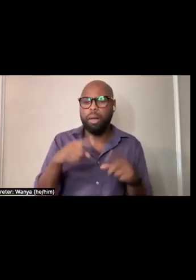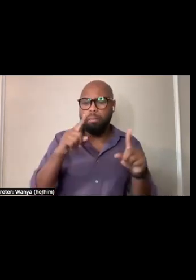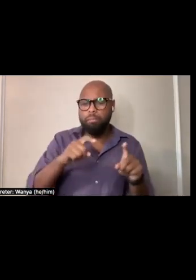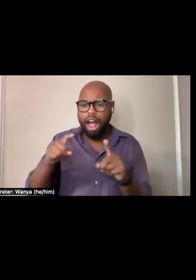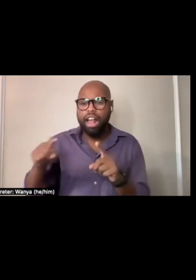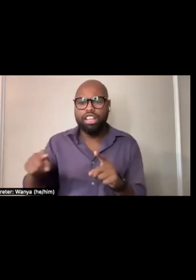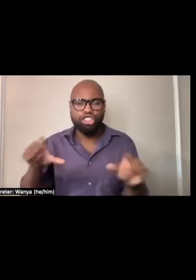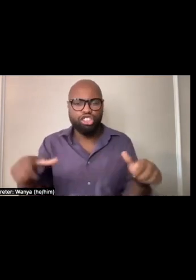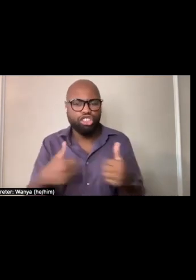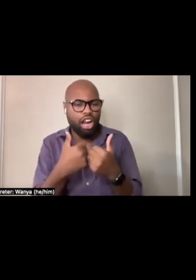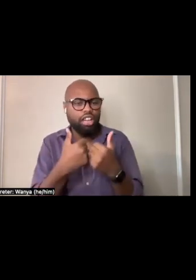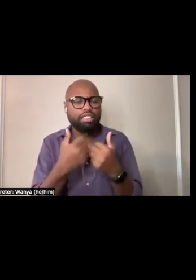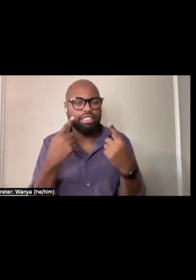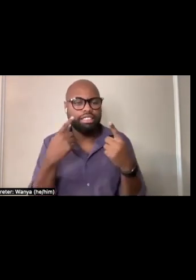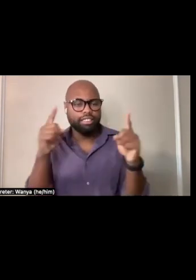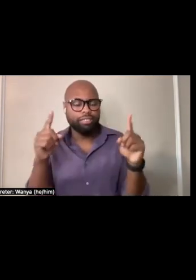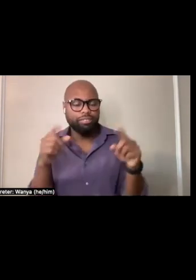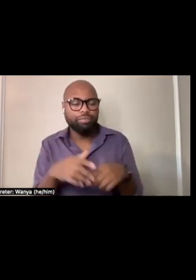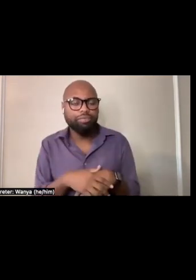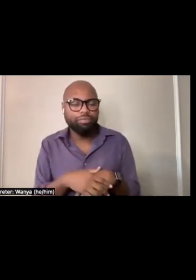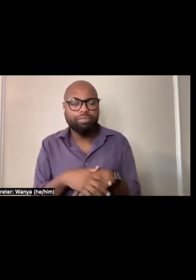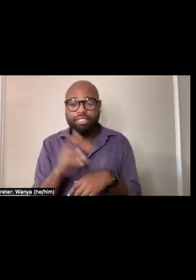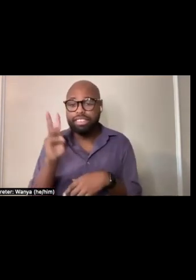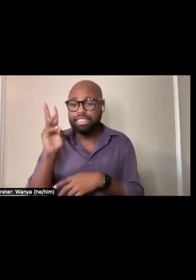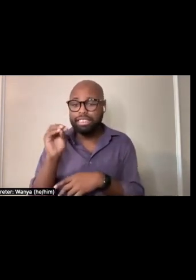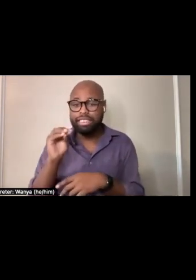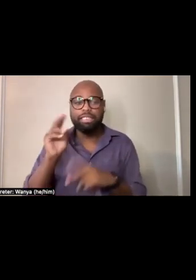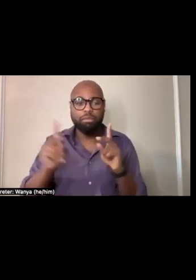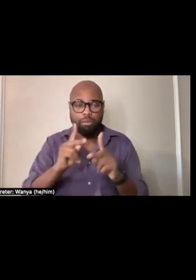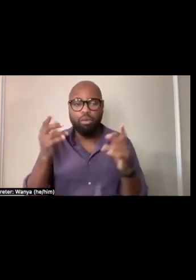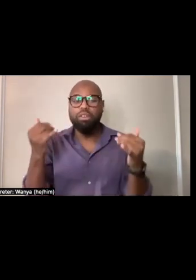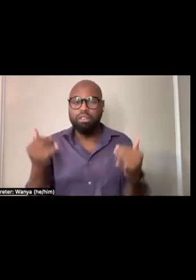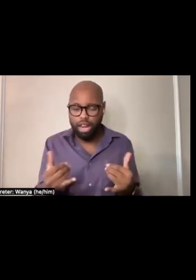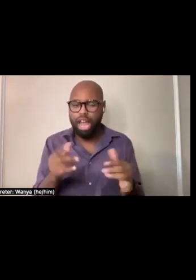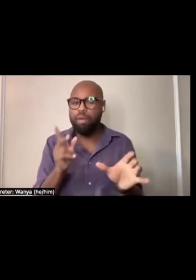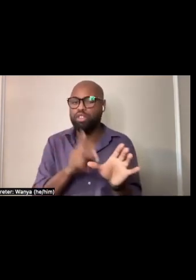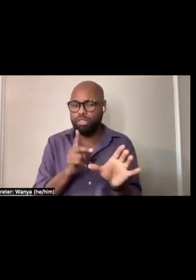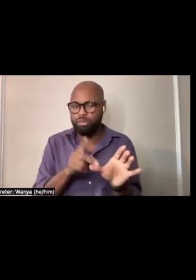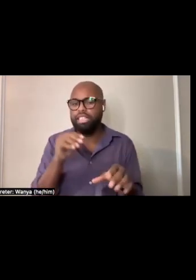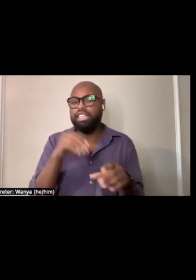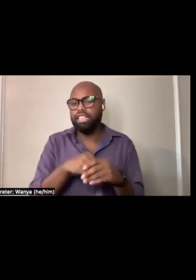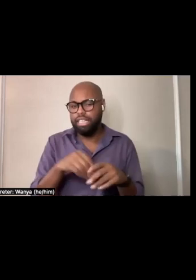60 people are now participating in the pilot. This is since we concluded